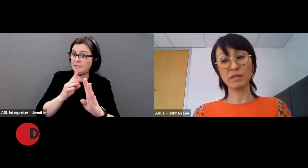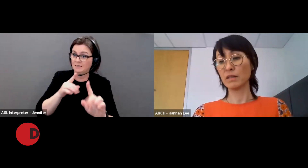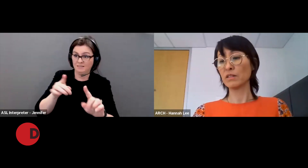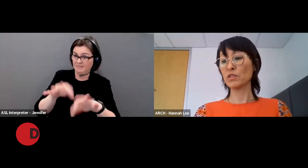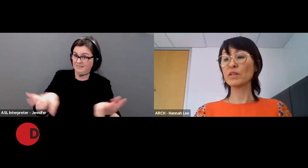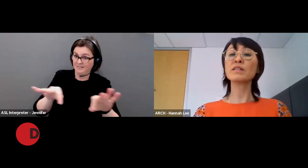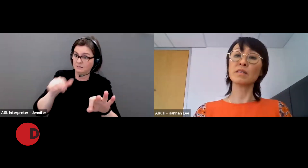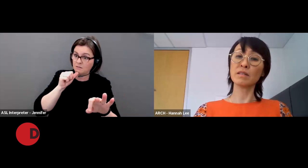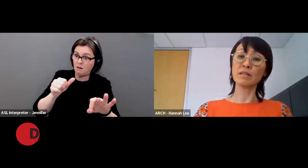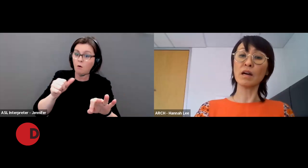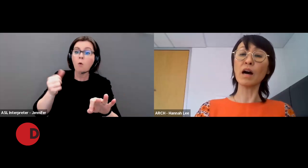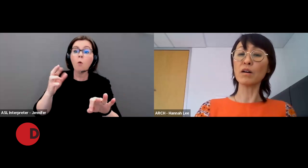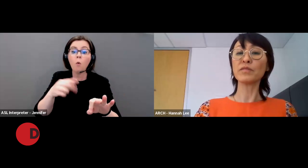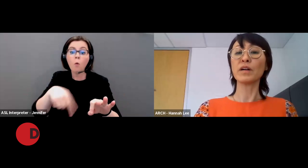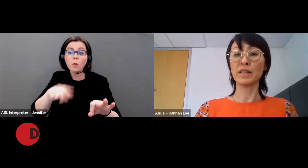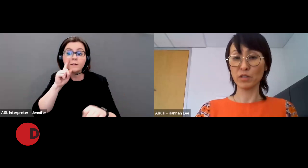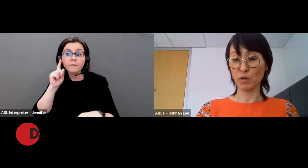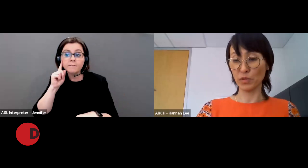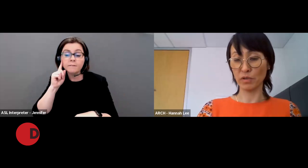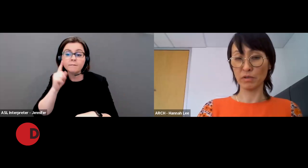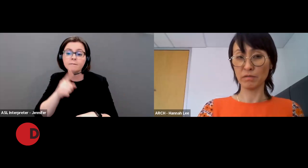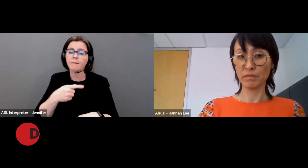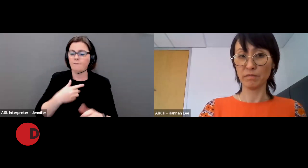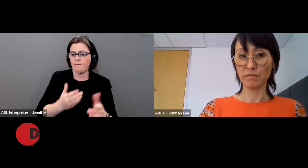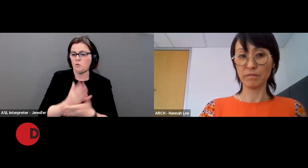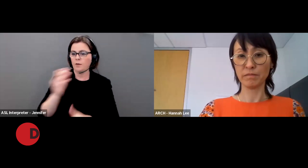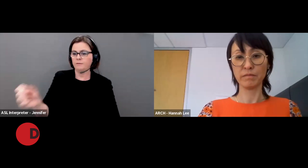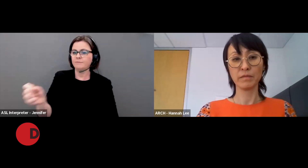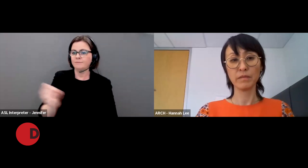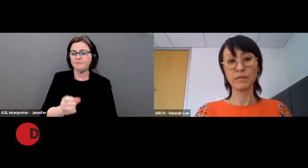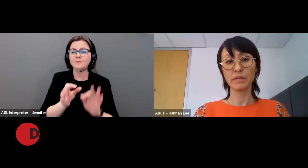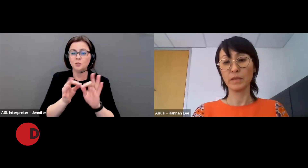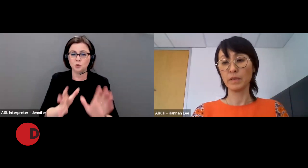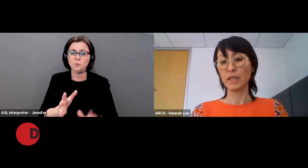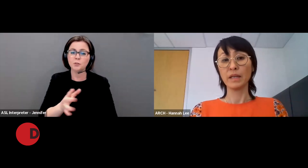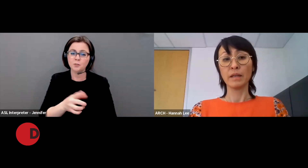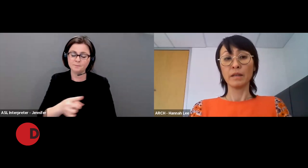are conducted or who is deaf has the right to the assistance of an interpreter.”